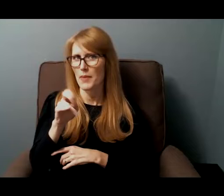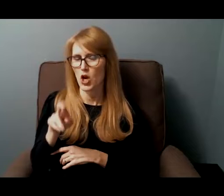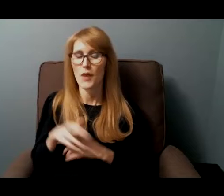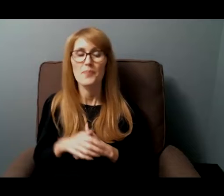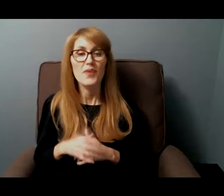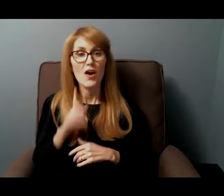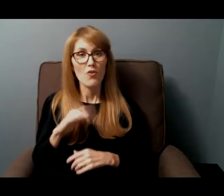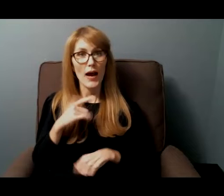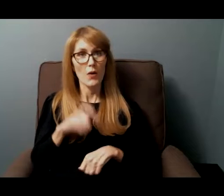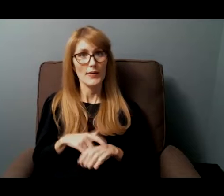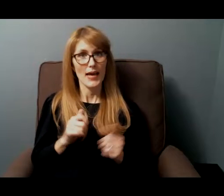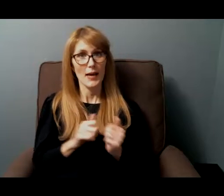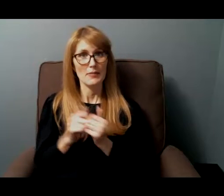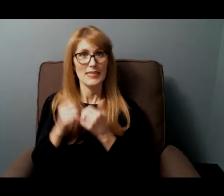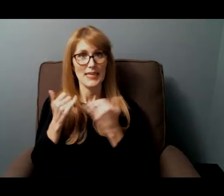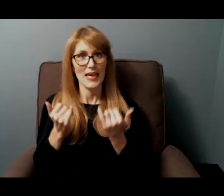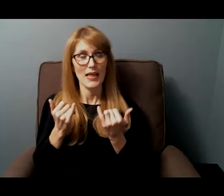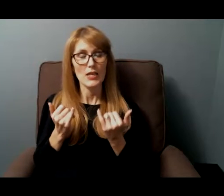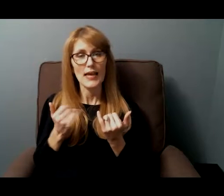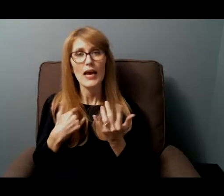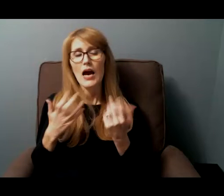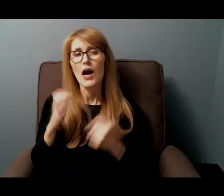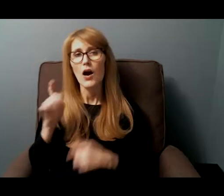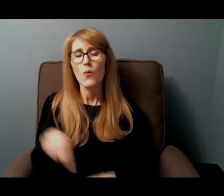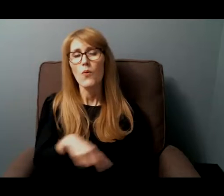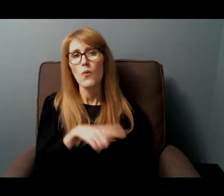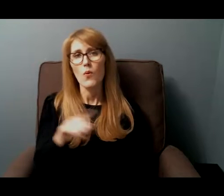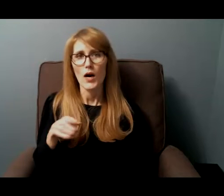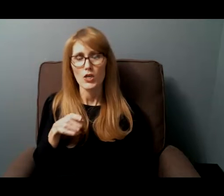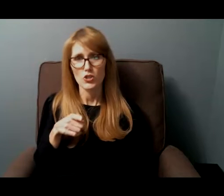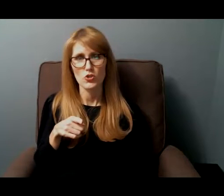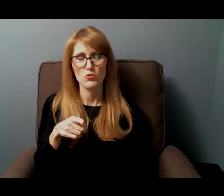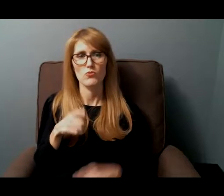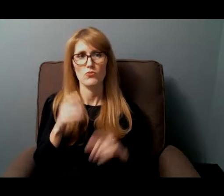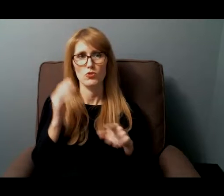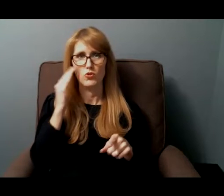what I want you to get is that Social Security, when you are reporting, is going to want to